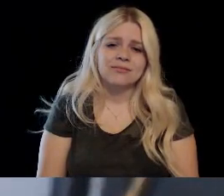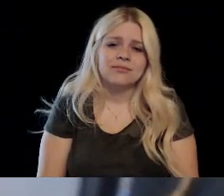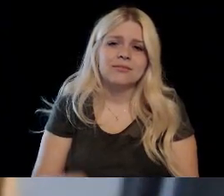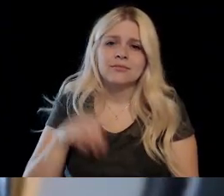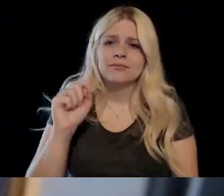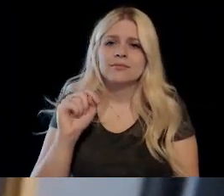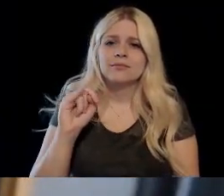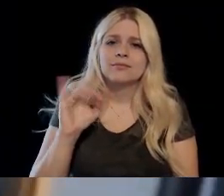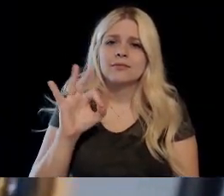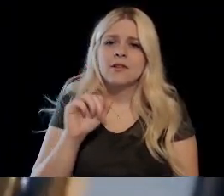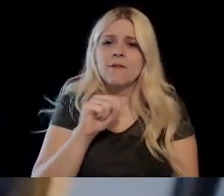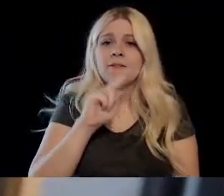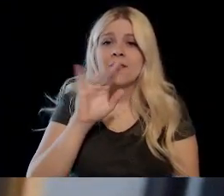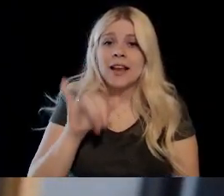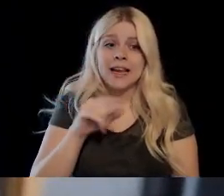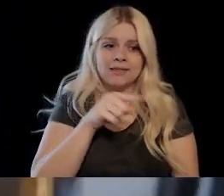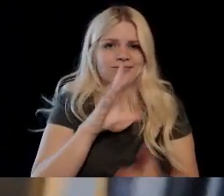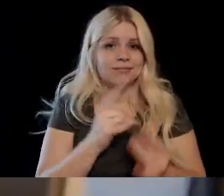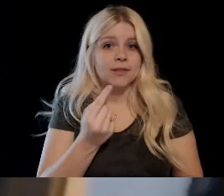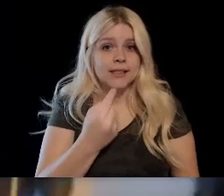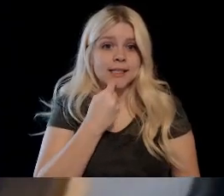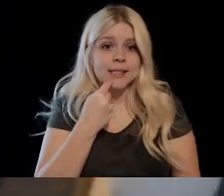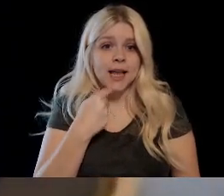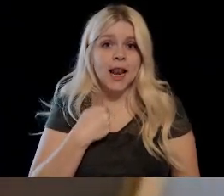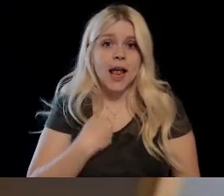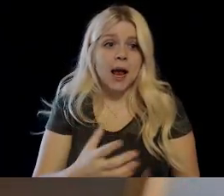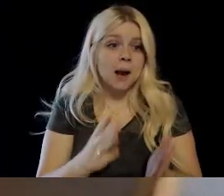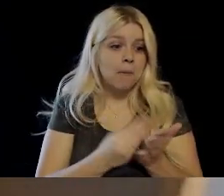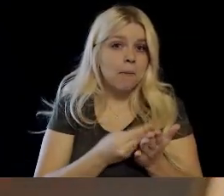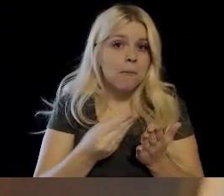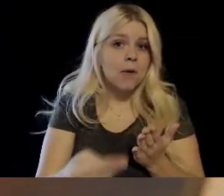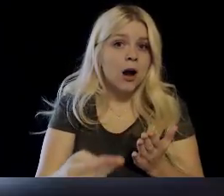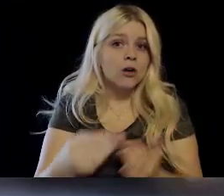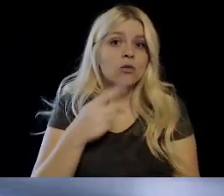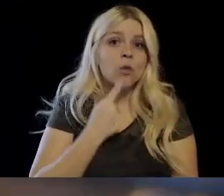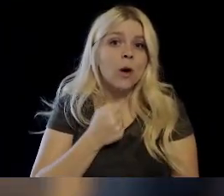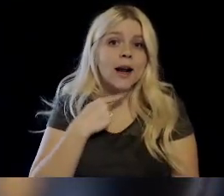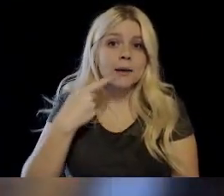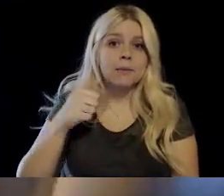has little red hairs in it. So sometimes you do get extra - little bit of extra animal